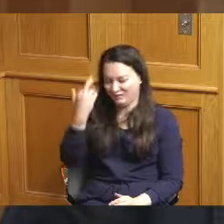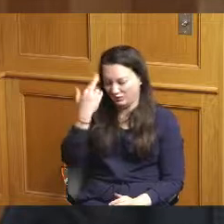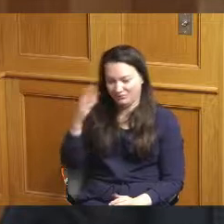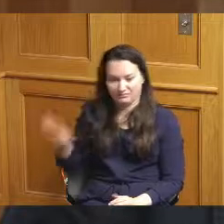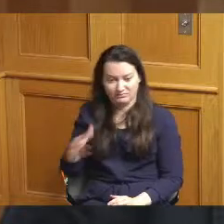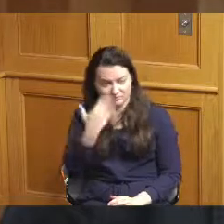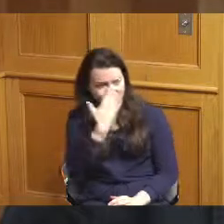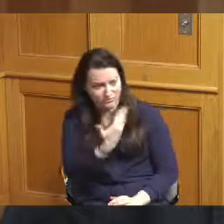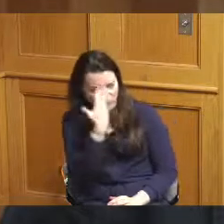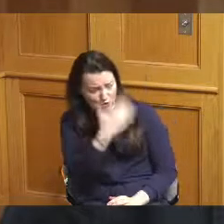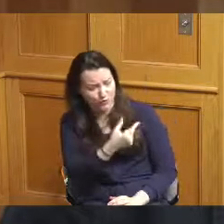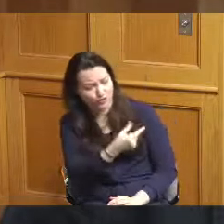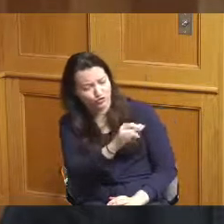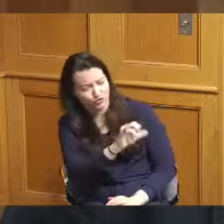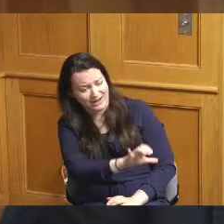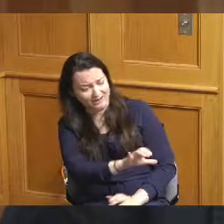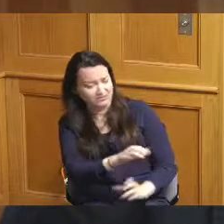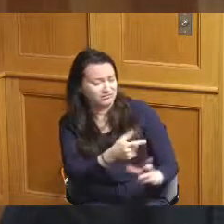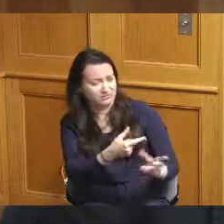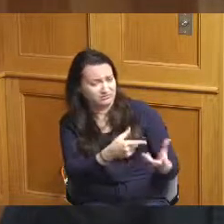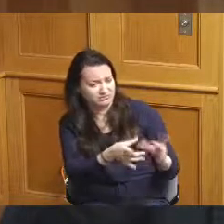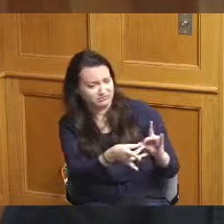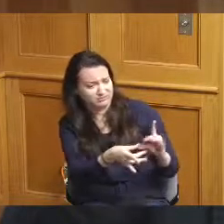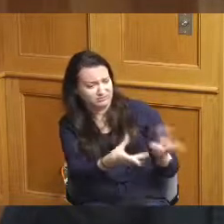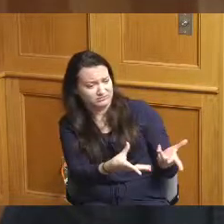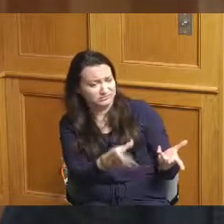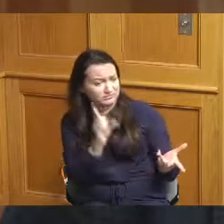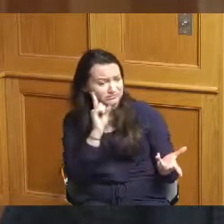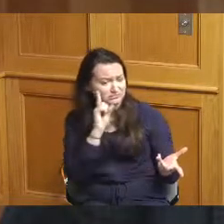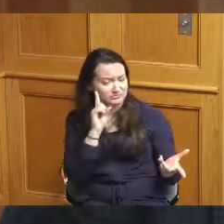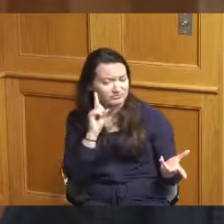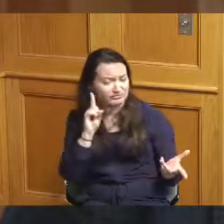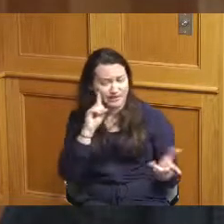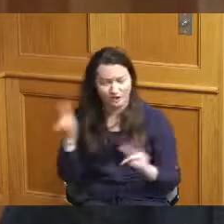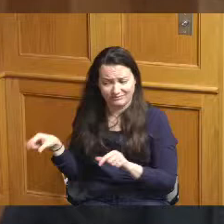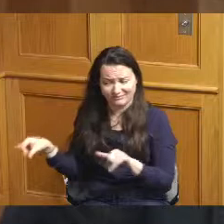don't know if you've got any insight but or at least hear what they heard because you know if